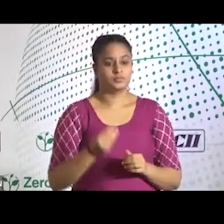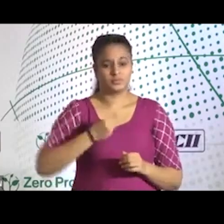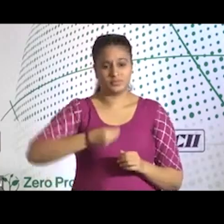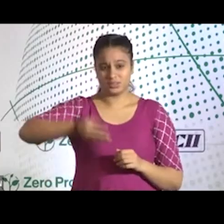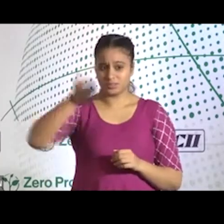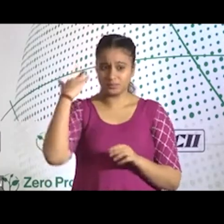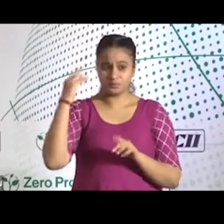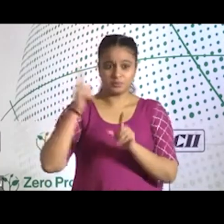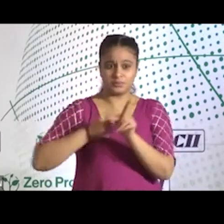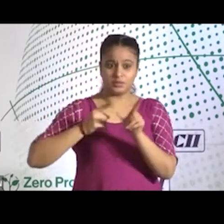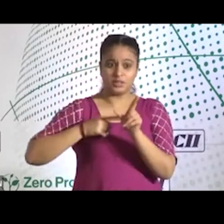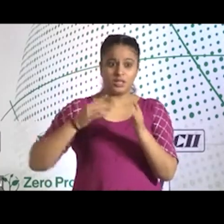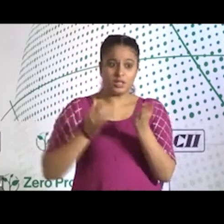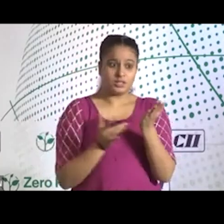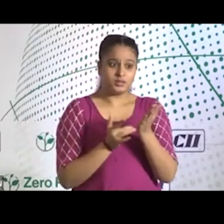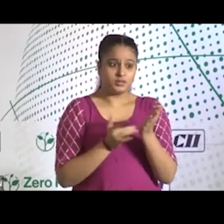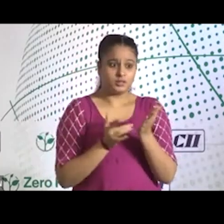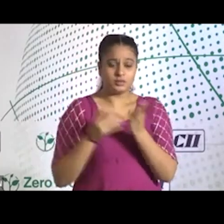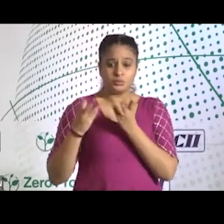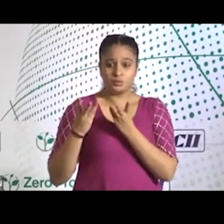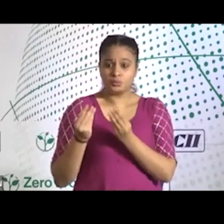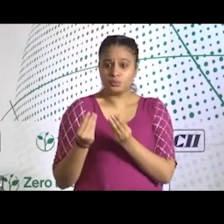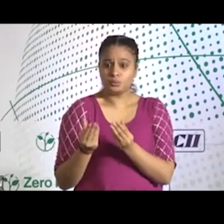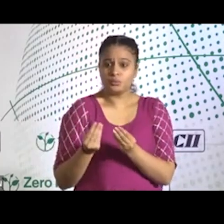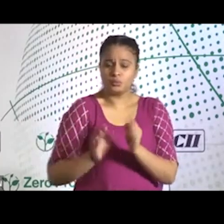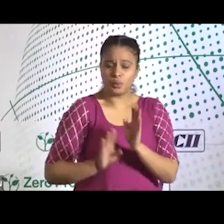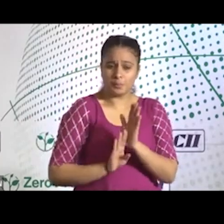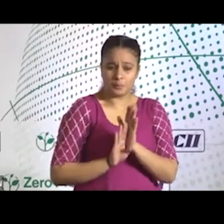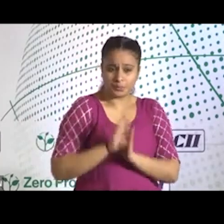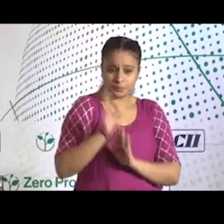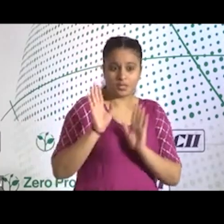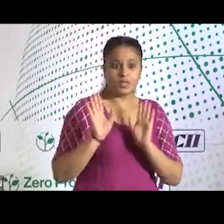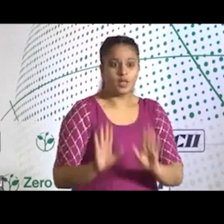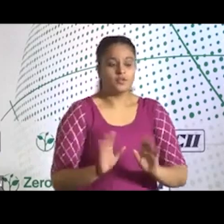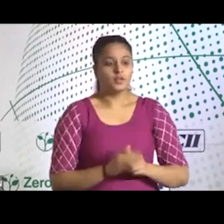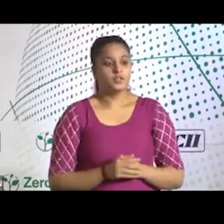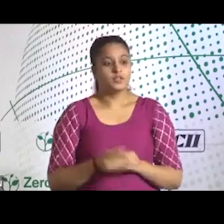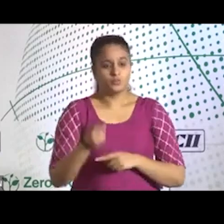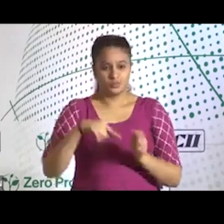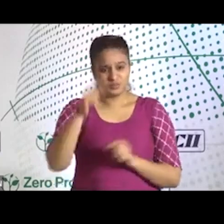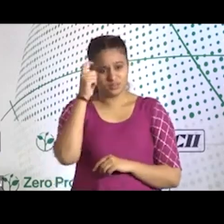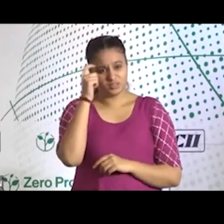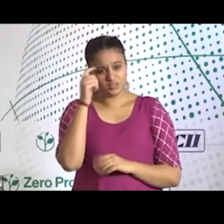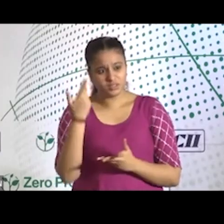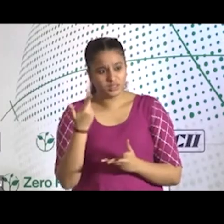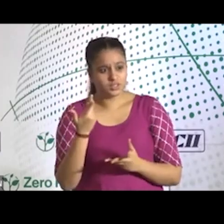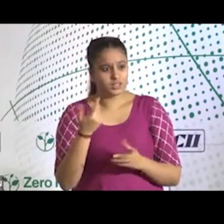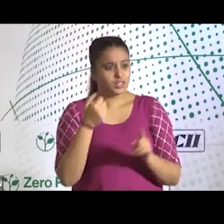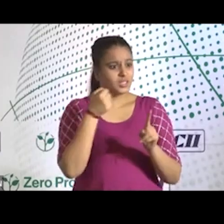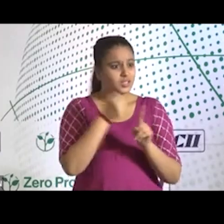technology solutions have grown by leaps. So do you think there are enough effective solutions